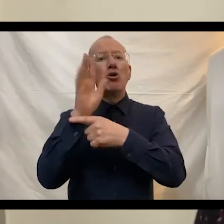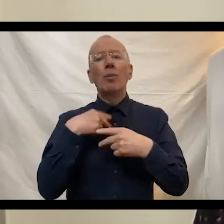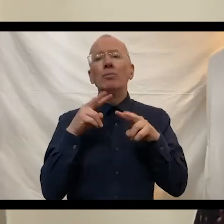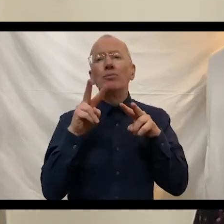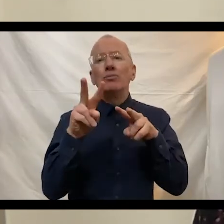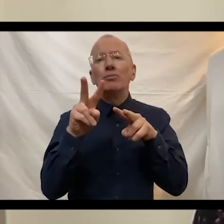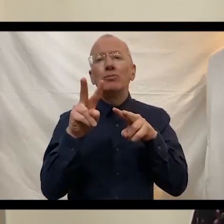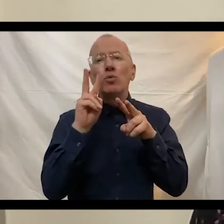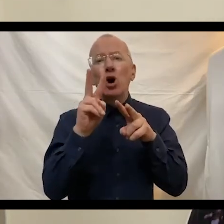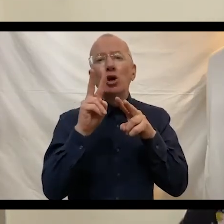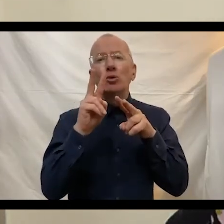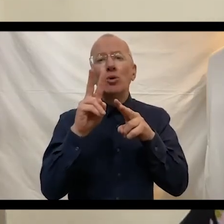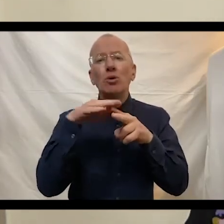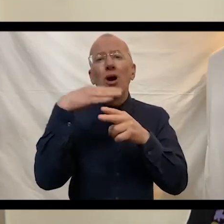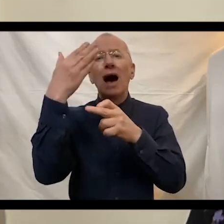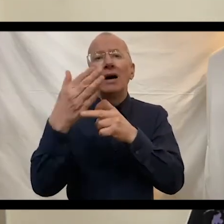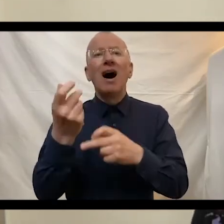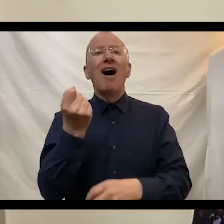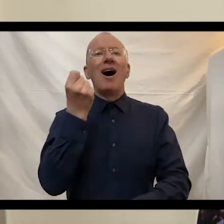why it fitted into the programme until it came to the end.